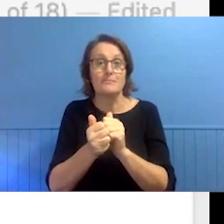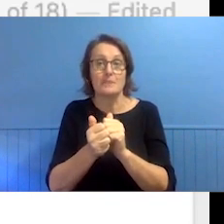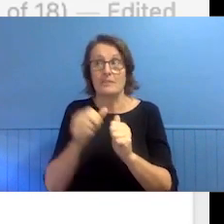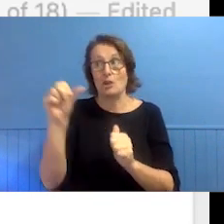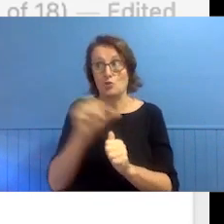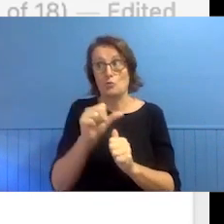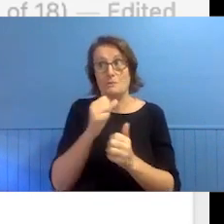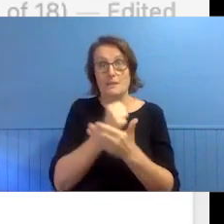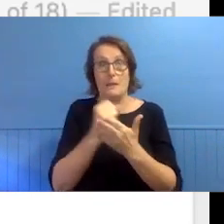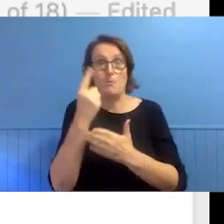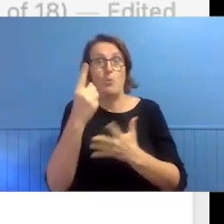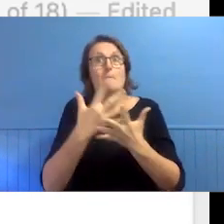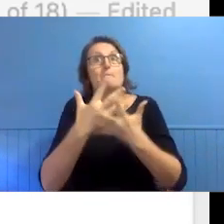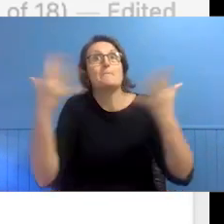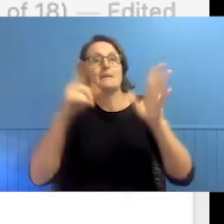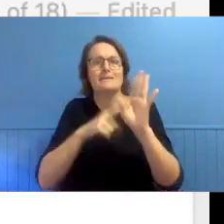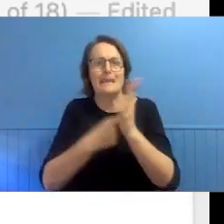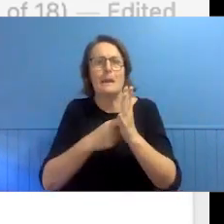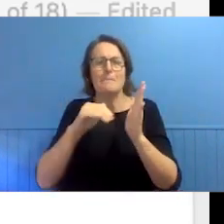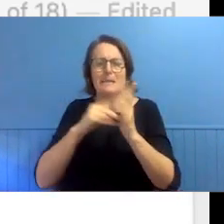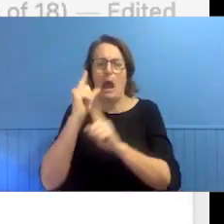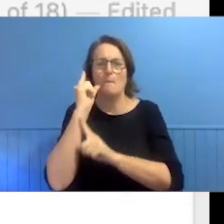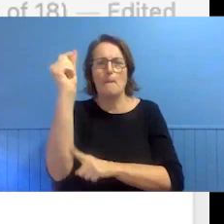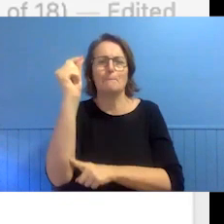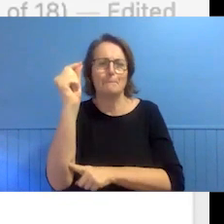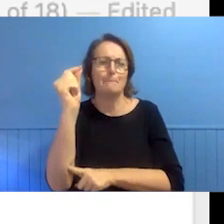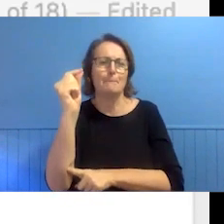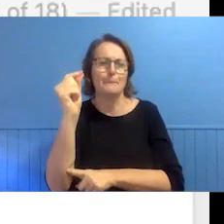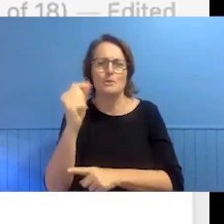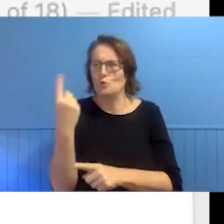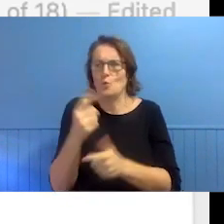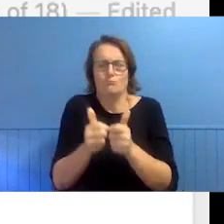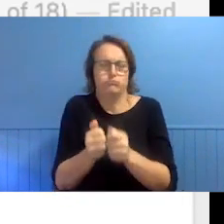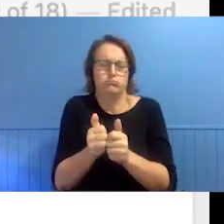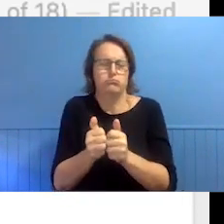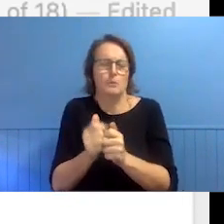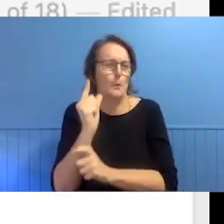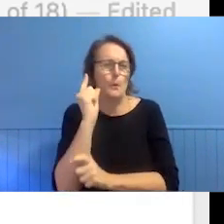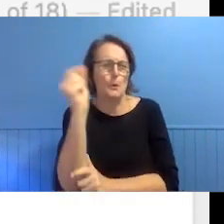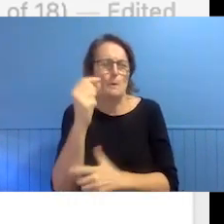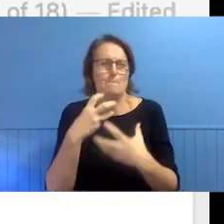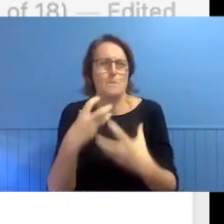now gaming more. New people are taking up those devices and deciding